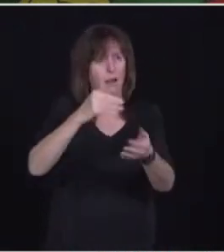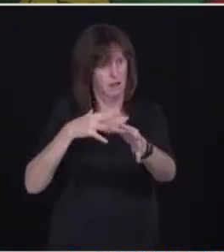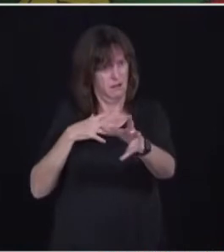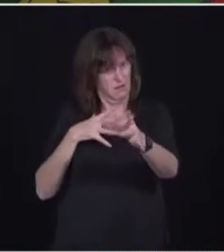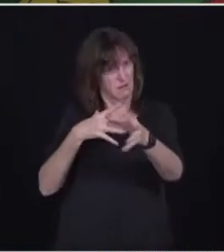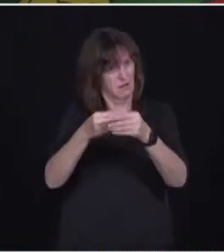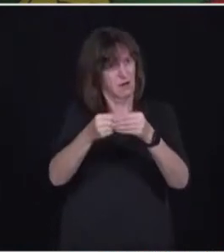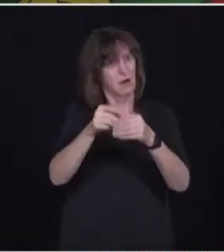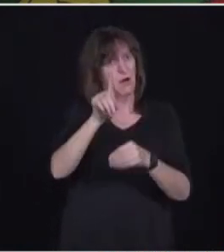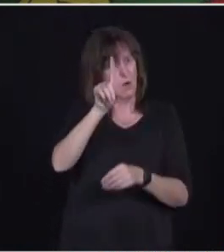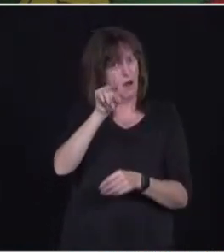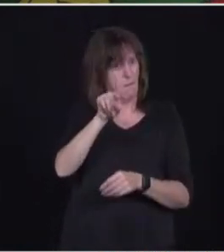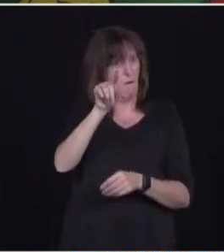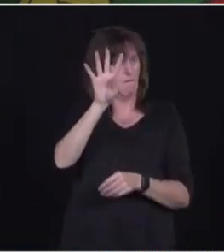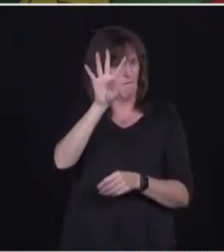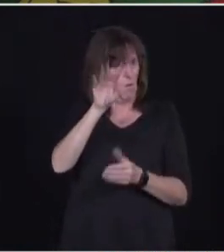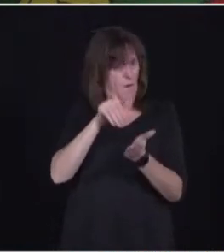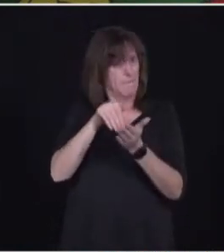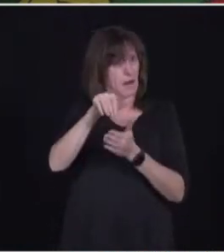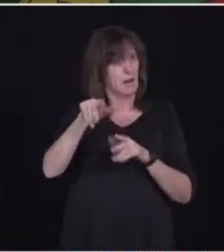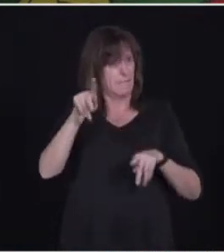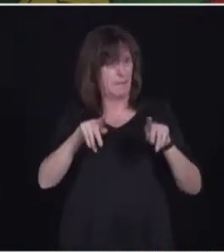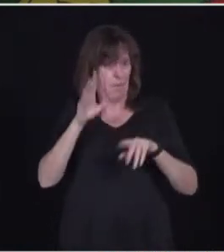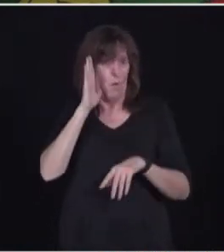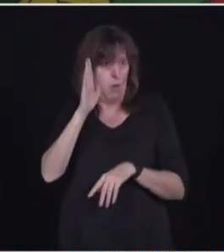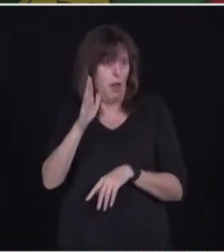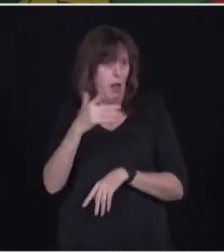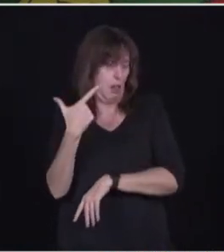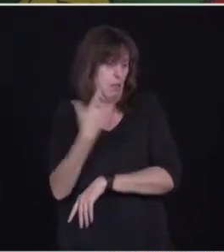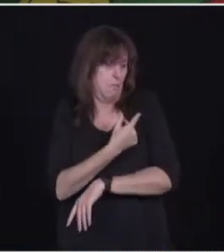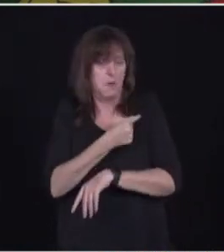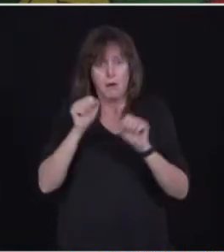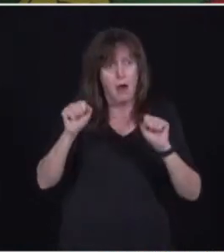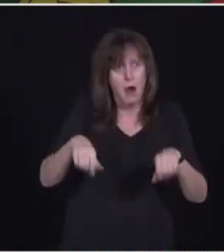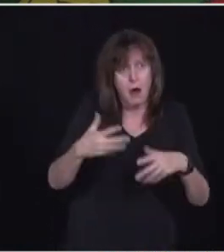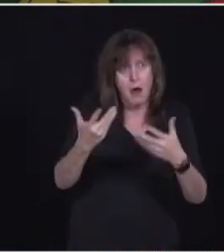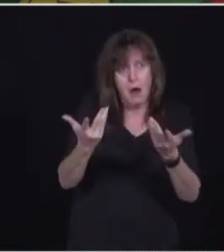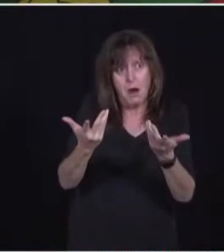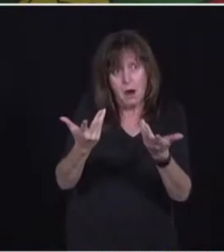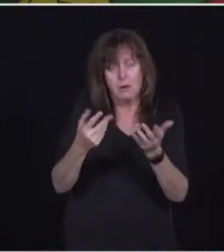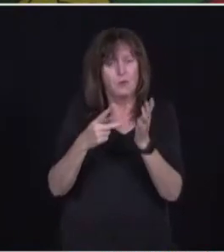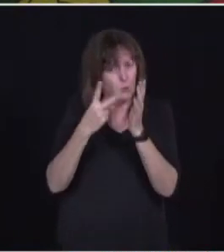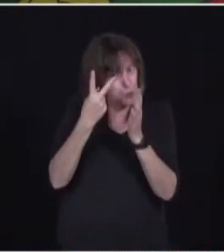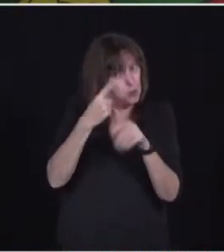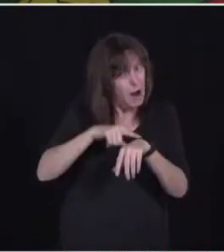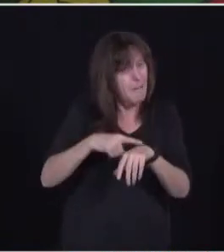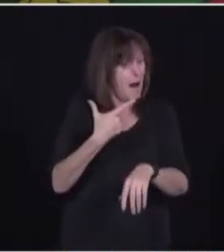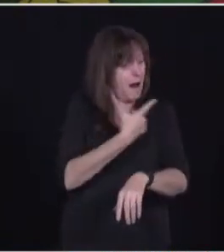are getting 2.4 million vaccines in the first quarter as I think announced by the Minister of health before and we know that